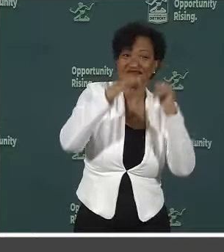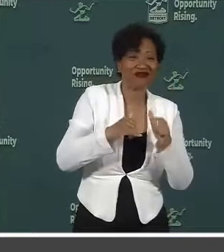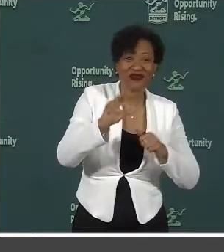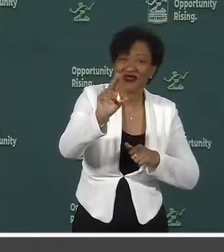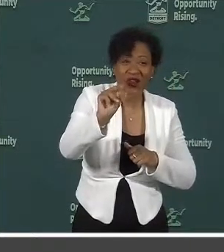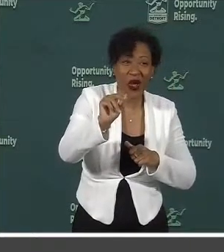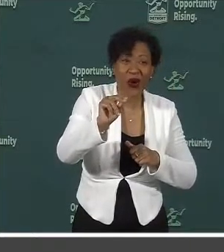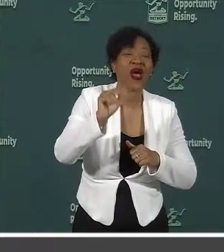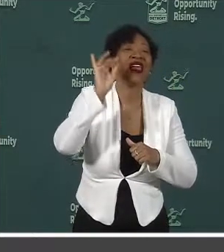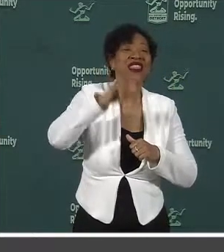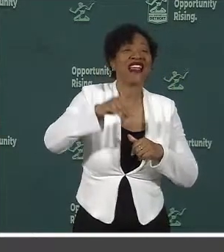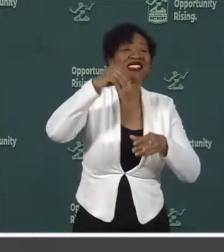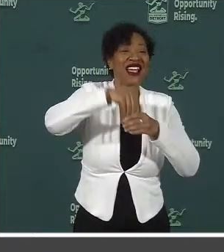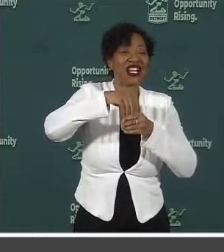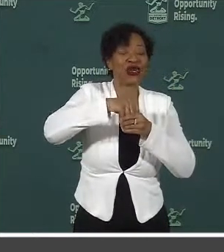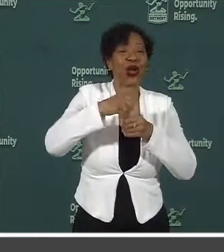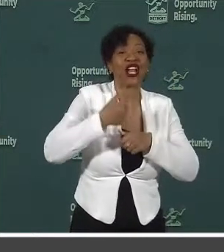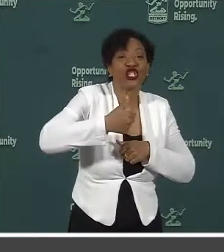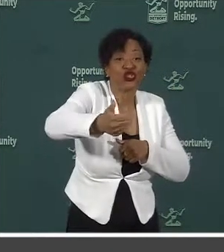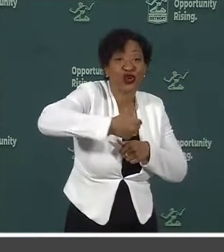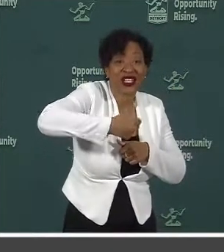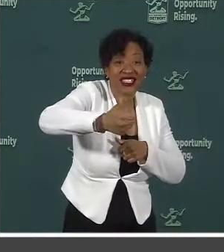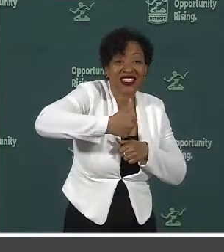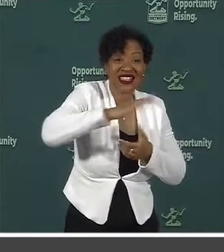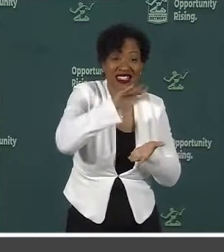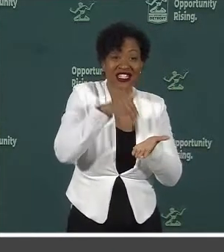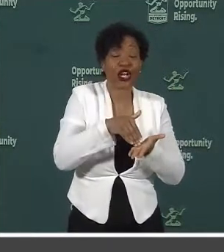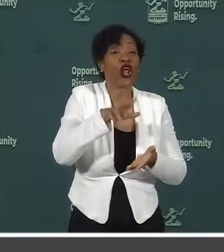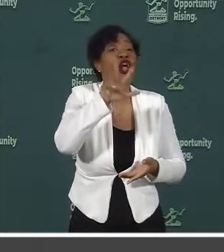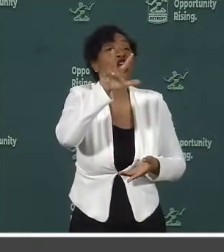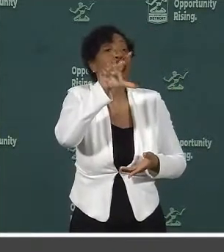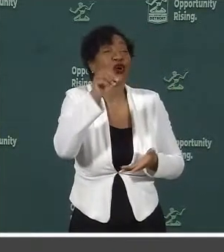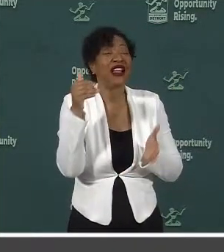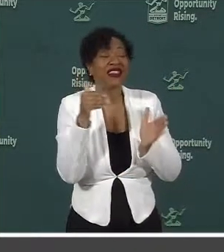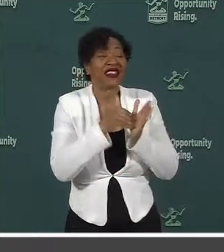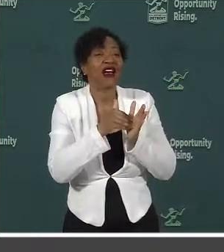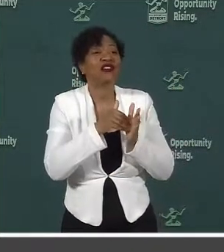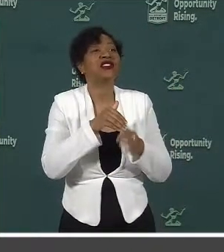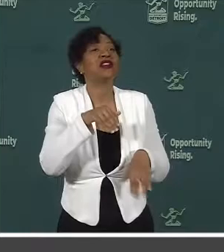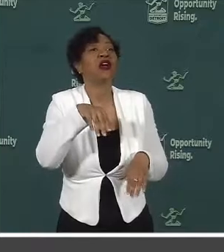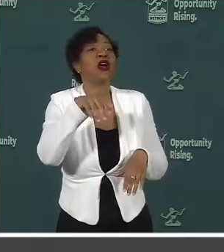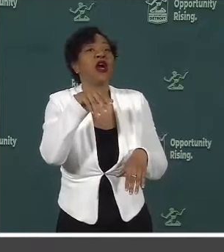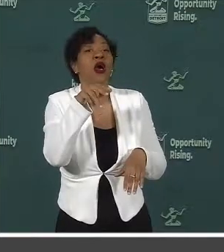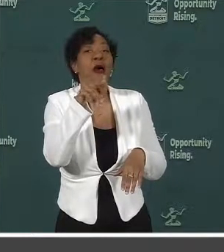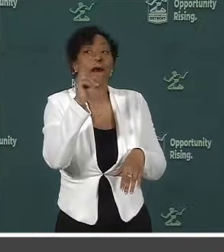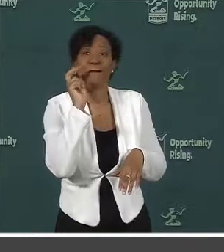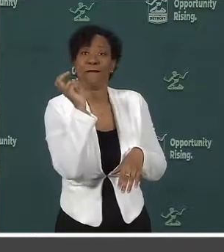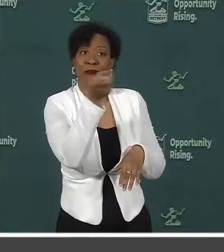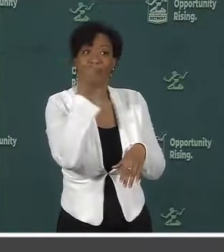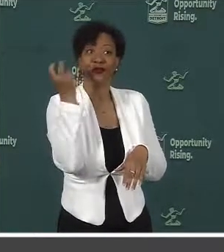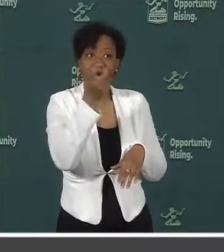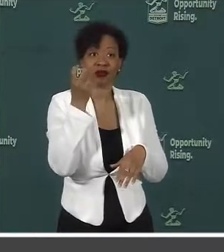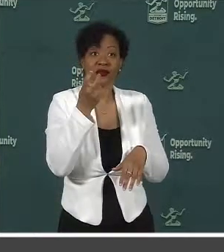30000 BUS RIDERS A DAY CROSS PATHS EIGHT MILE AND WOODWARD NOW INSTEAD OF WAITING OUTSIDE